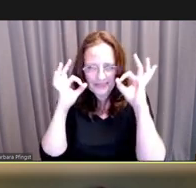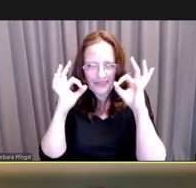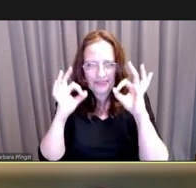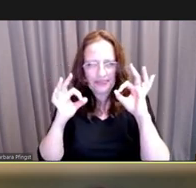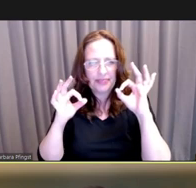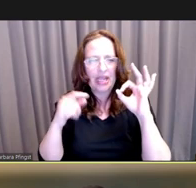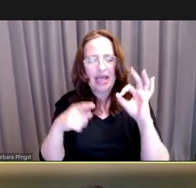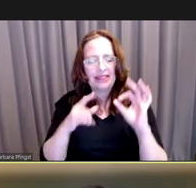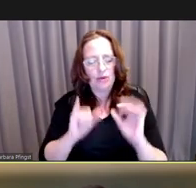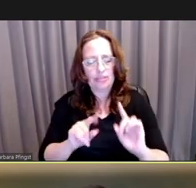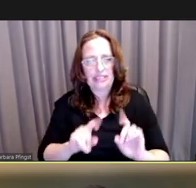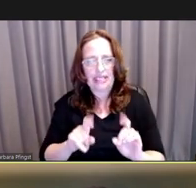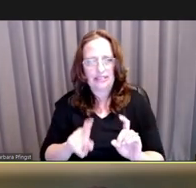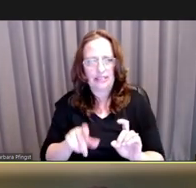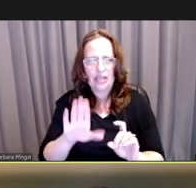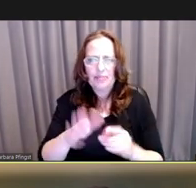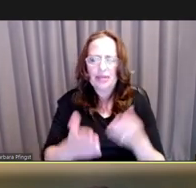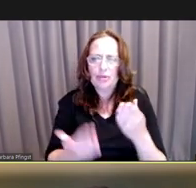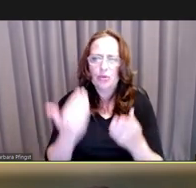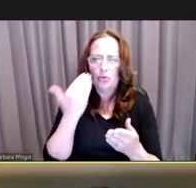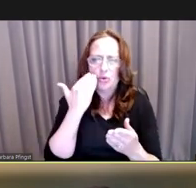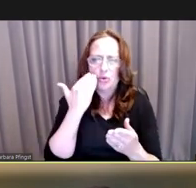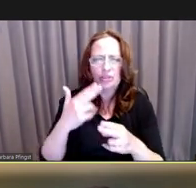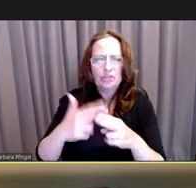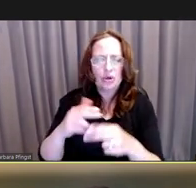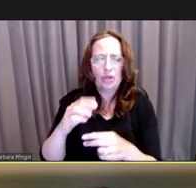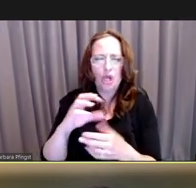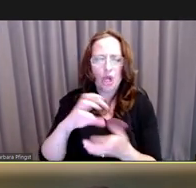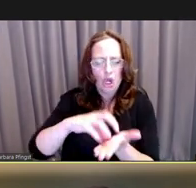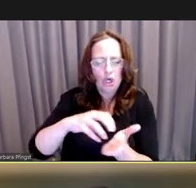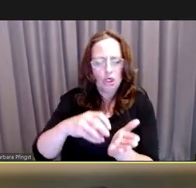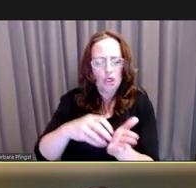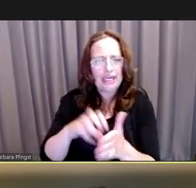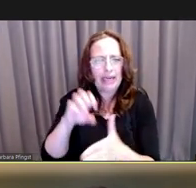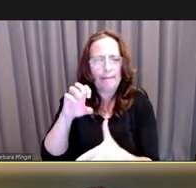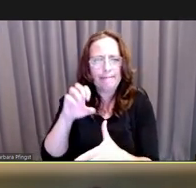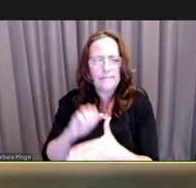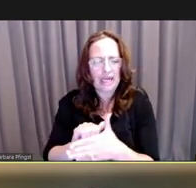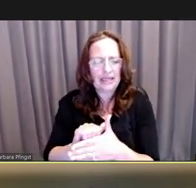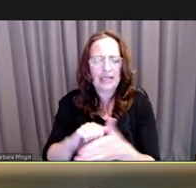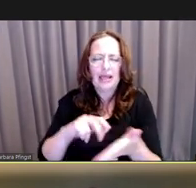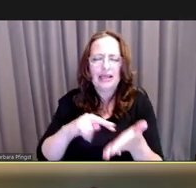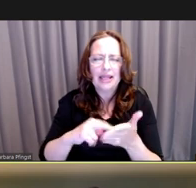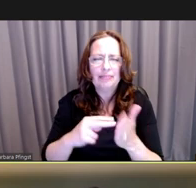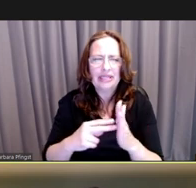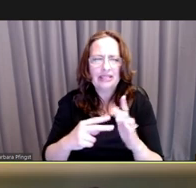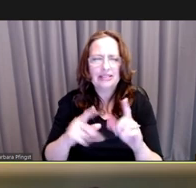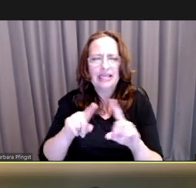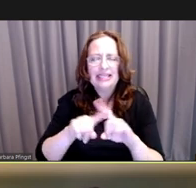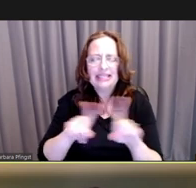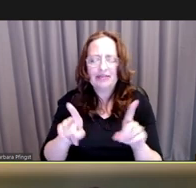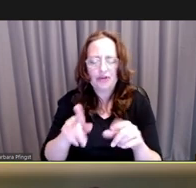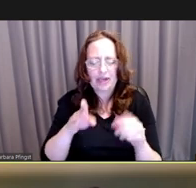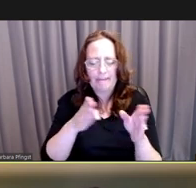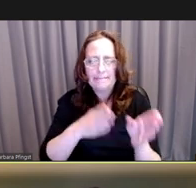of mid-frequency hearing loss or low and high frequency patterns. Flat patterns. These all